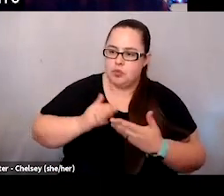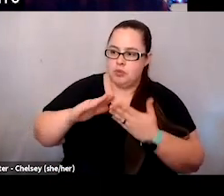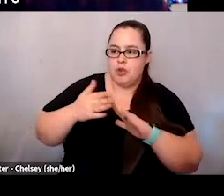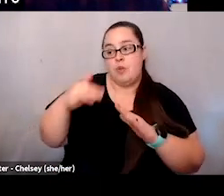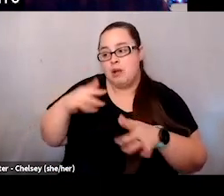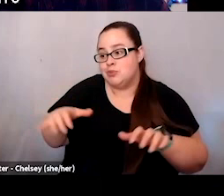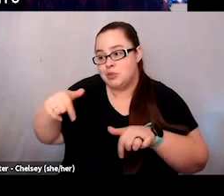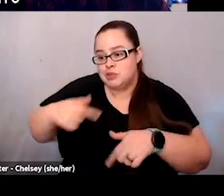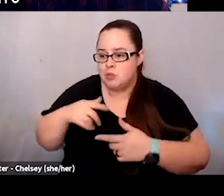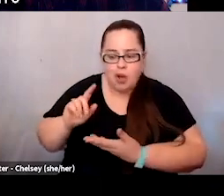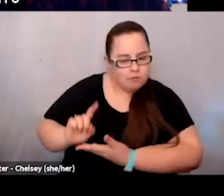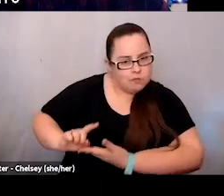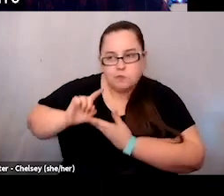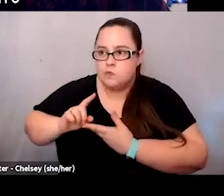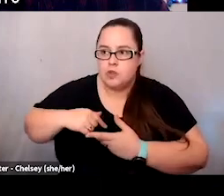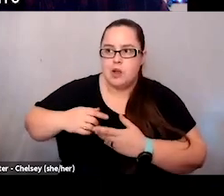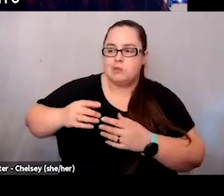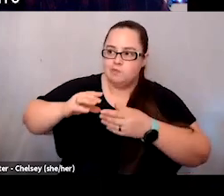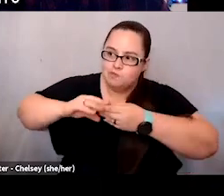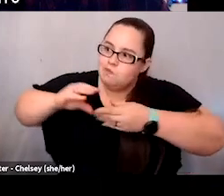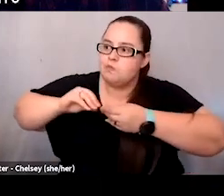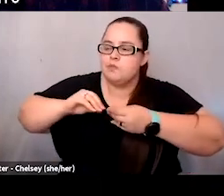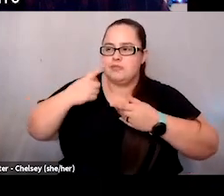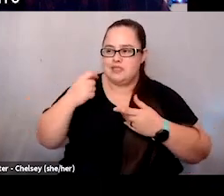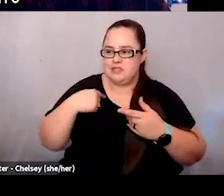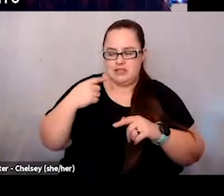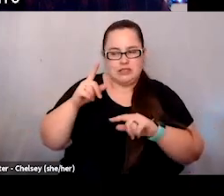happen to me or like any of us, you know, like anybody in our community. That's why I'm